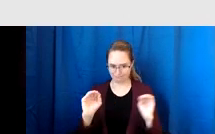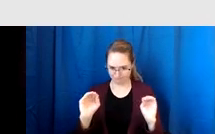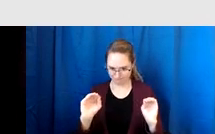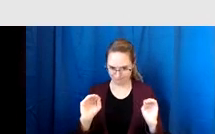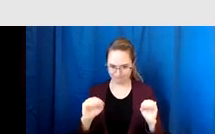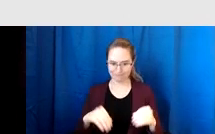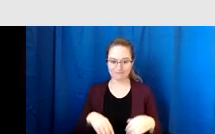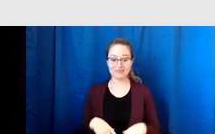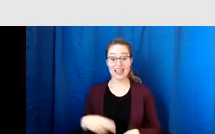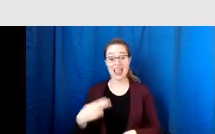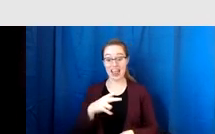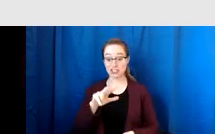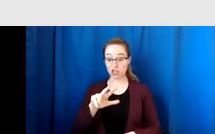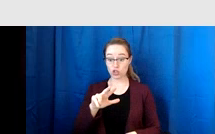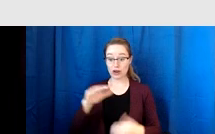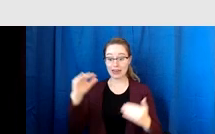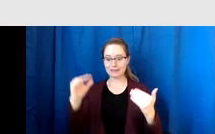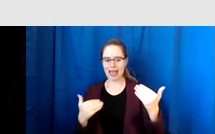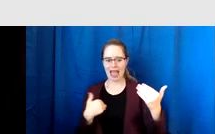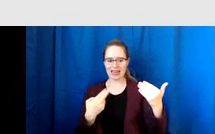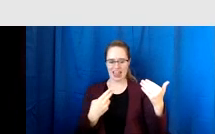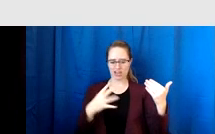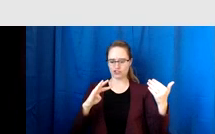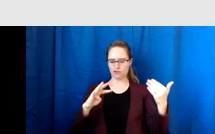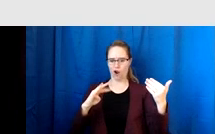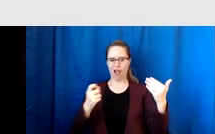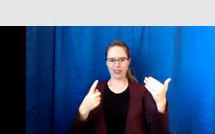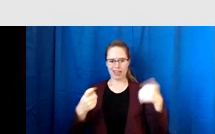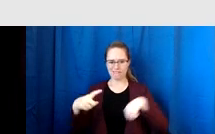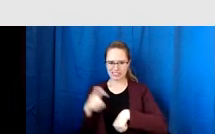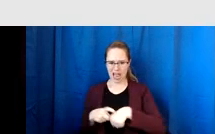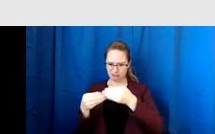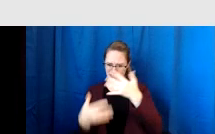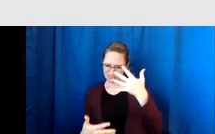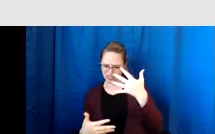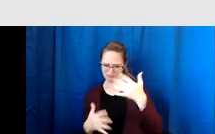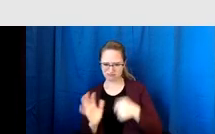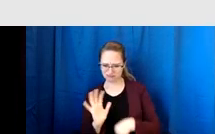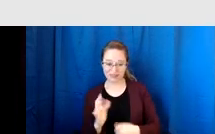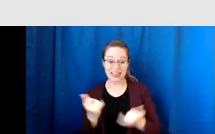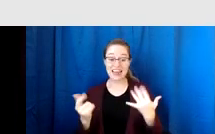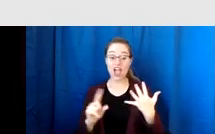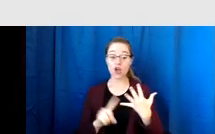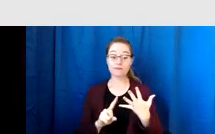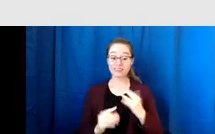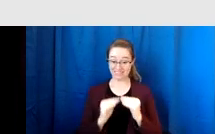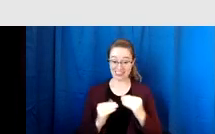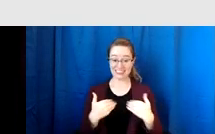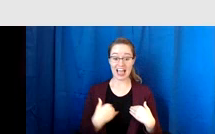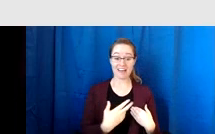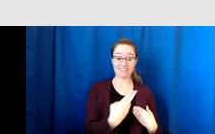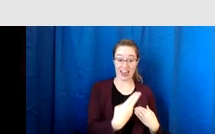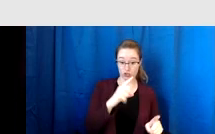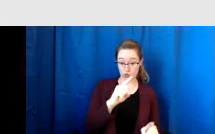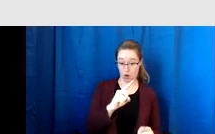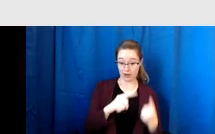followed by 11 more h4 headings. After the fix, the page has one h1 heading, h2's are the next level,